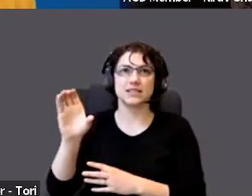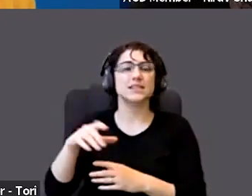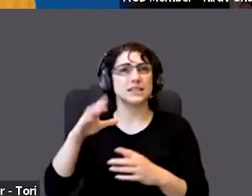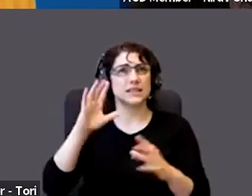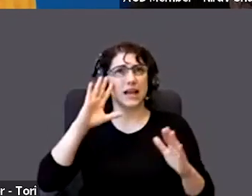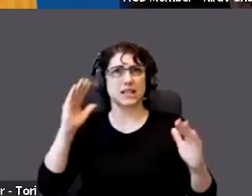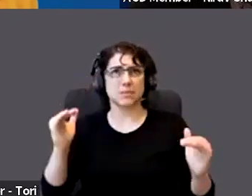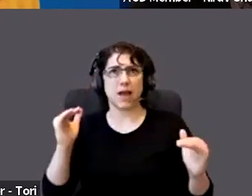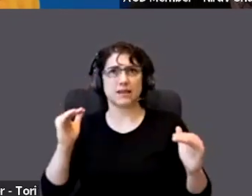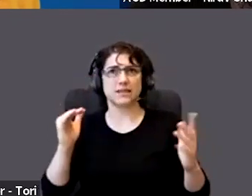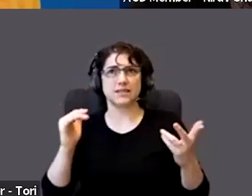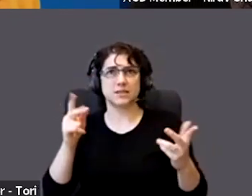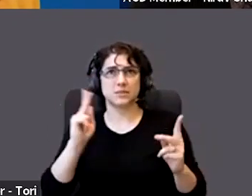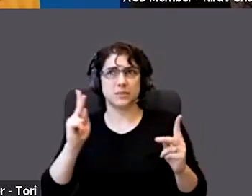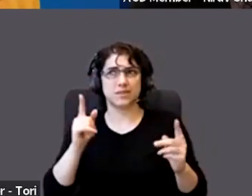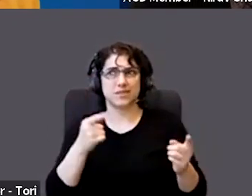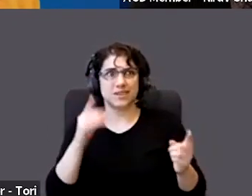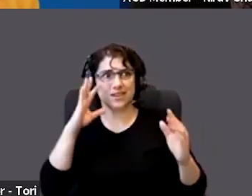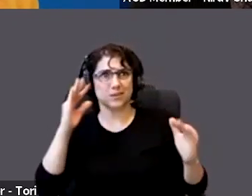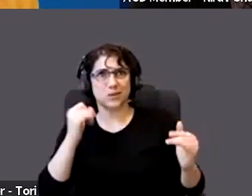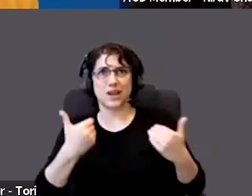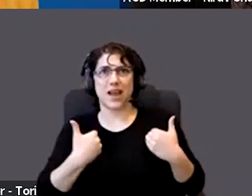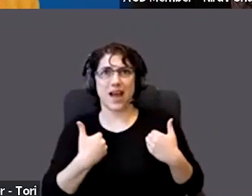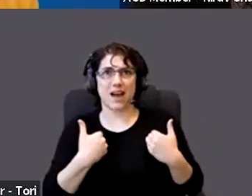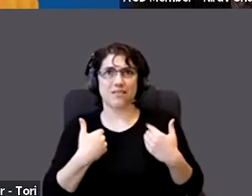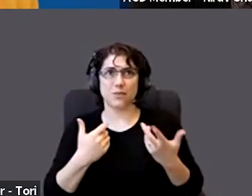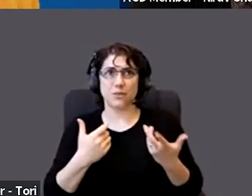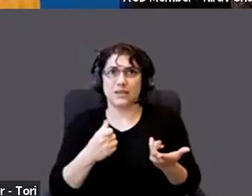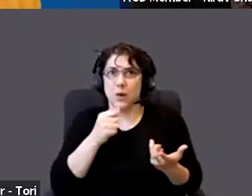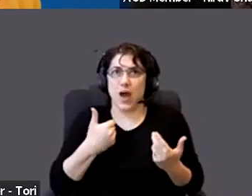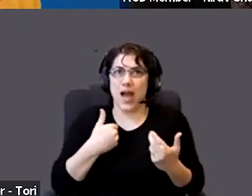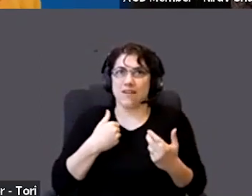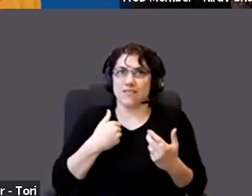to see from us that we actually don't have the authority to report on or collect.